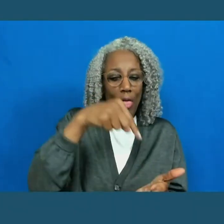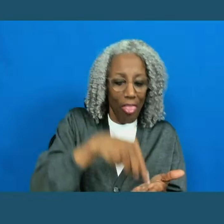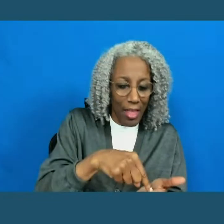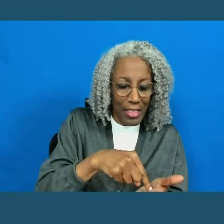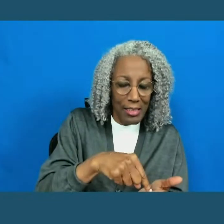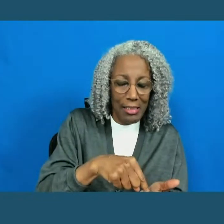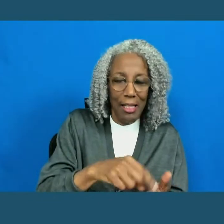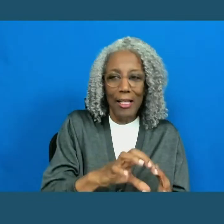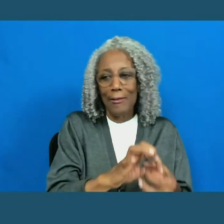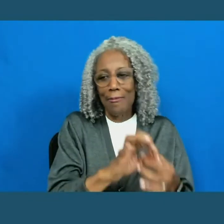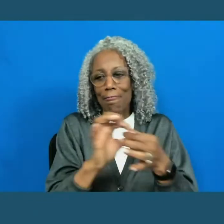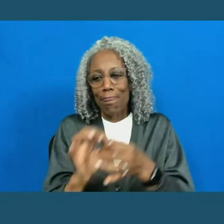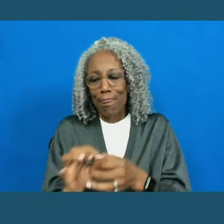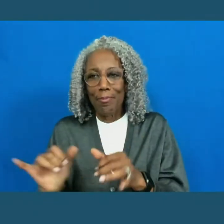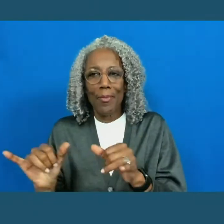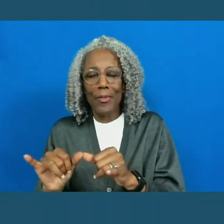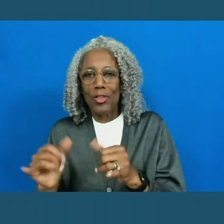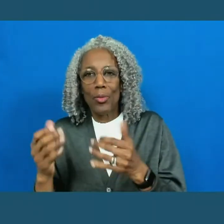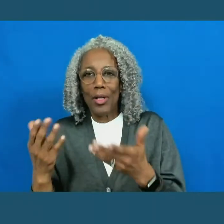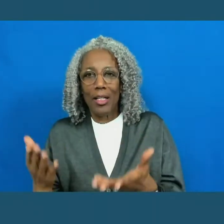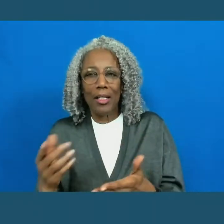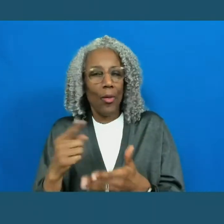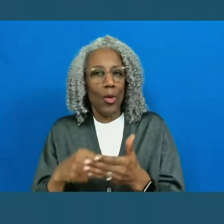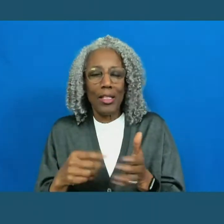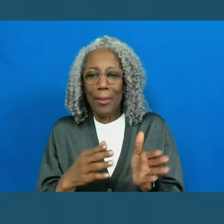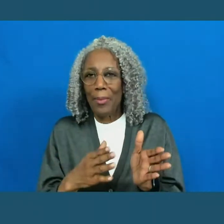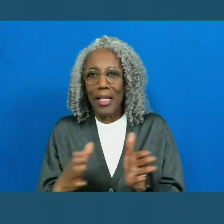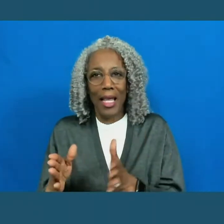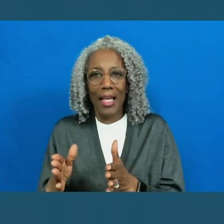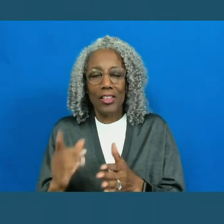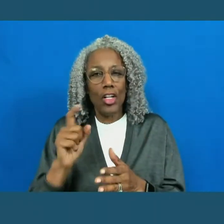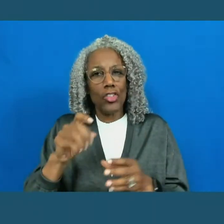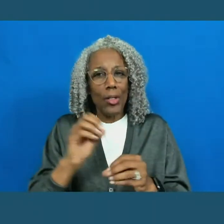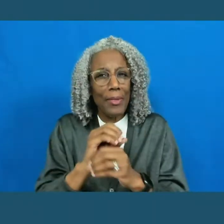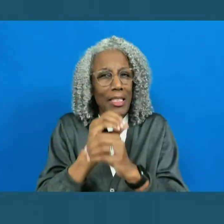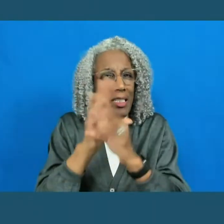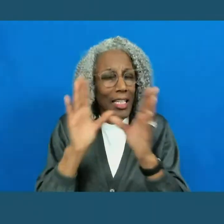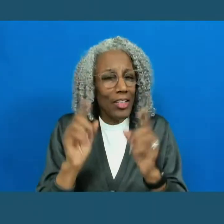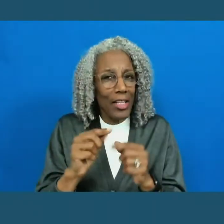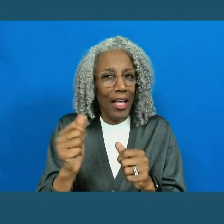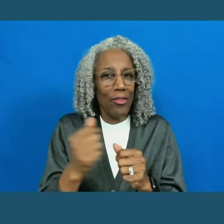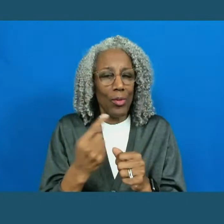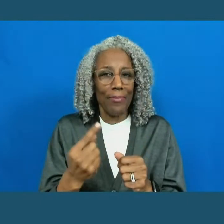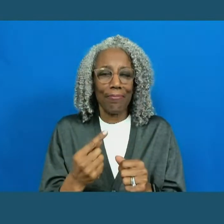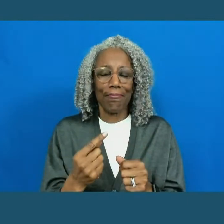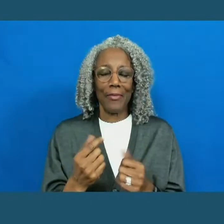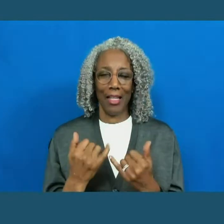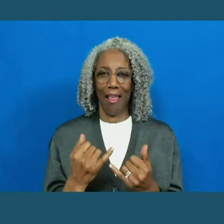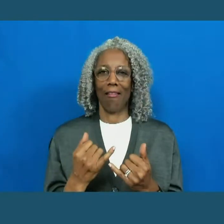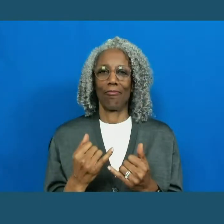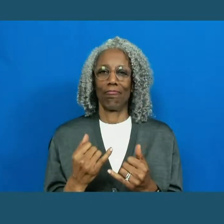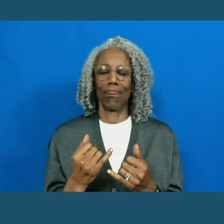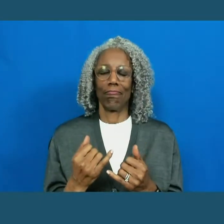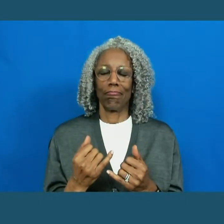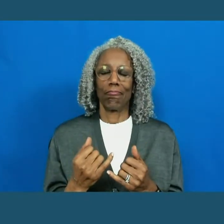like the current state, whatdo e Where will that get us? And what